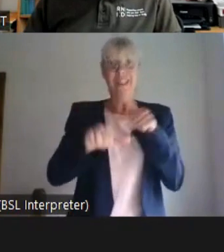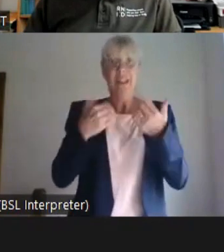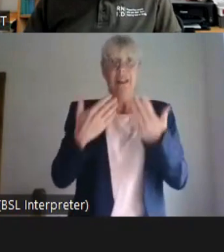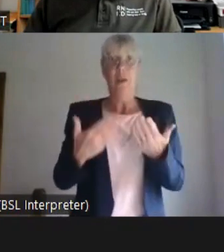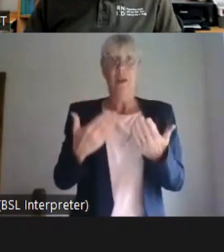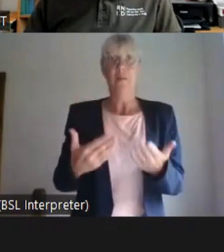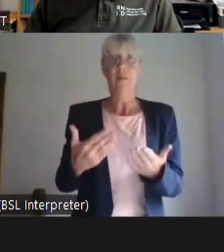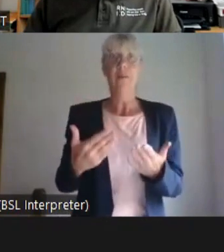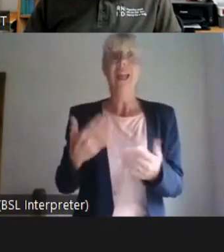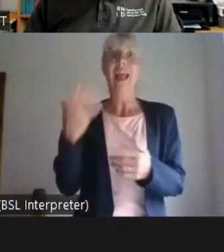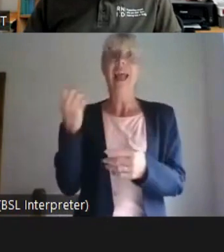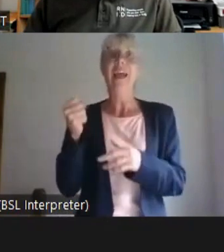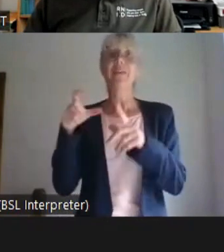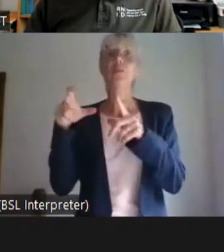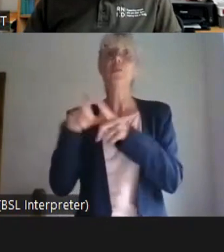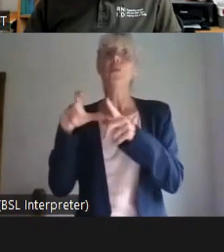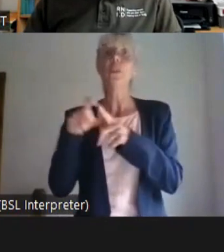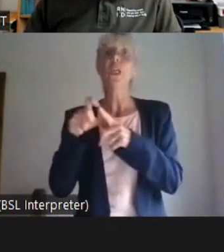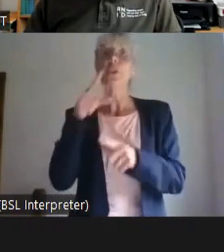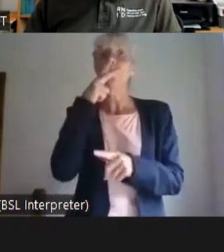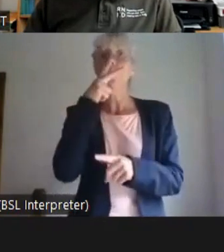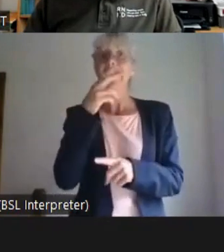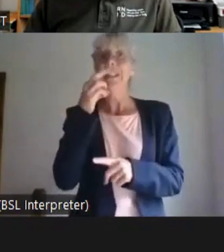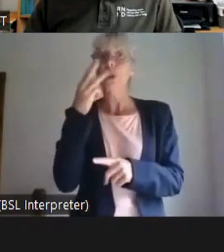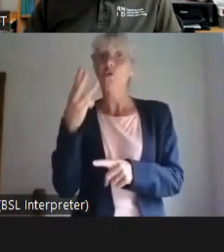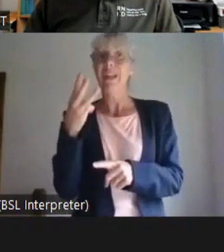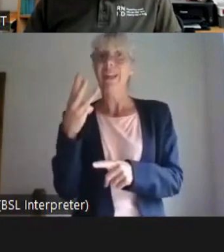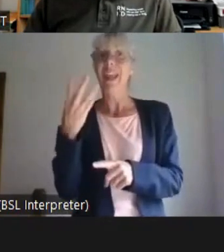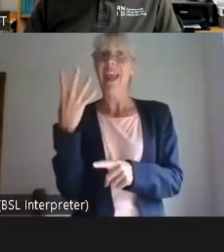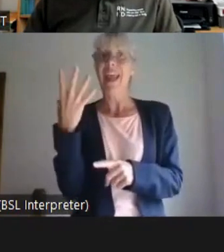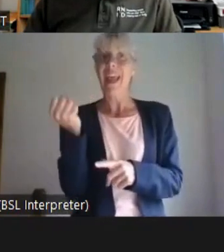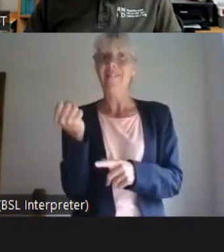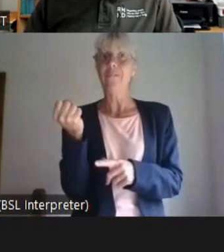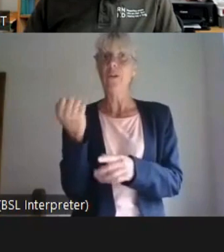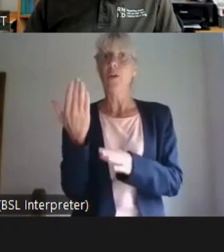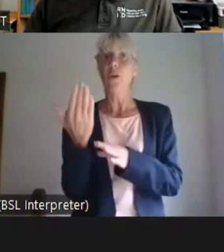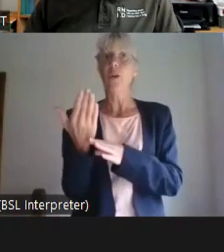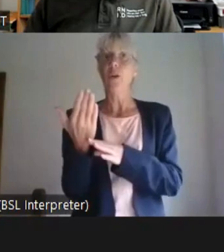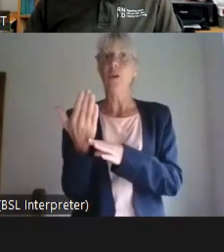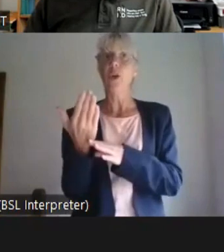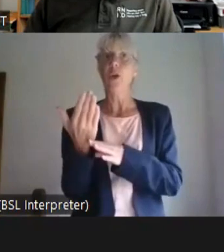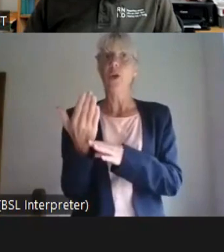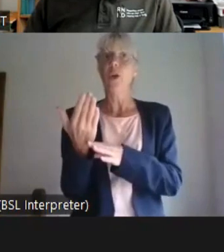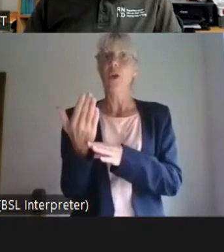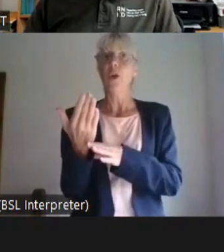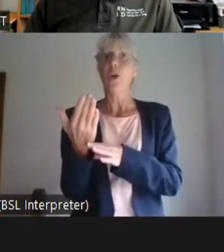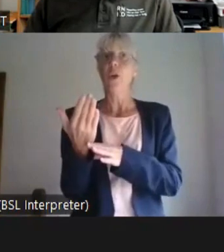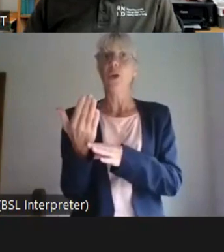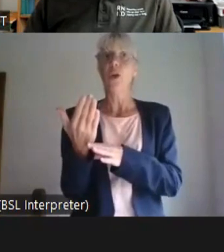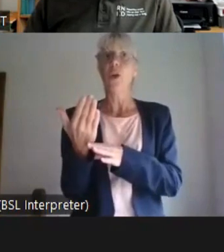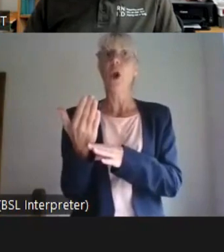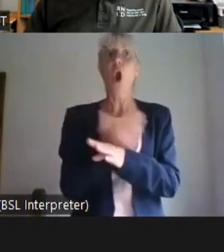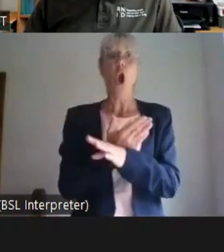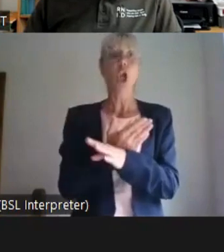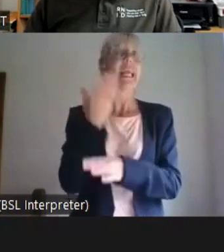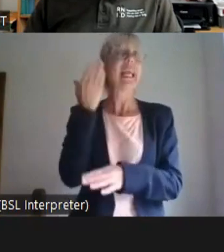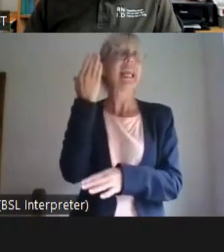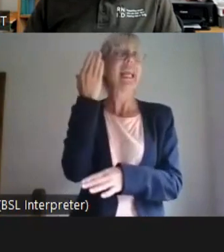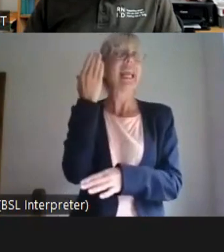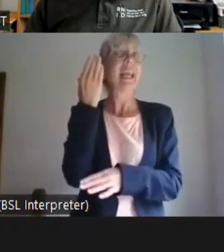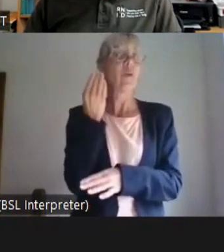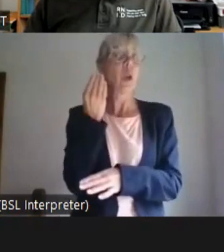and Palate who's 23 and she's got early early hearing loss and where's hearing aids as well